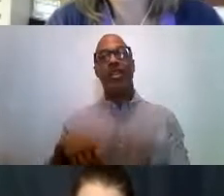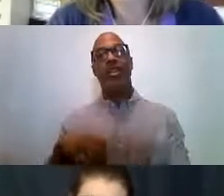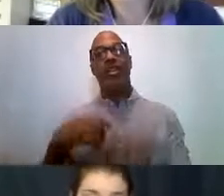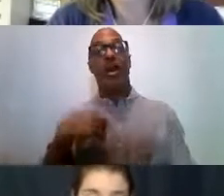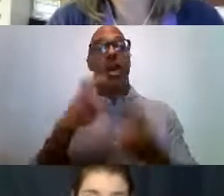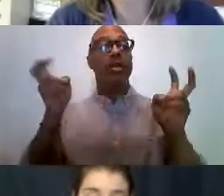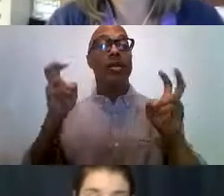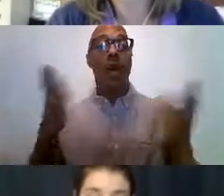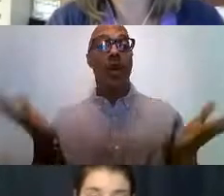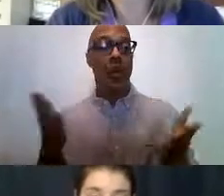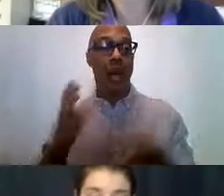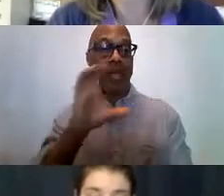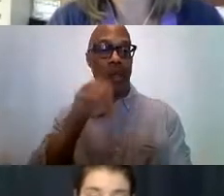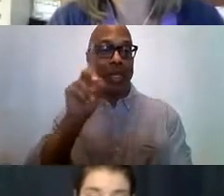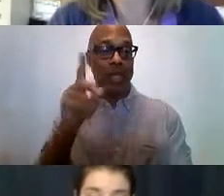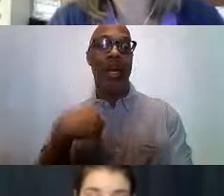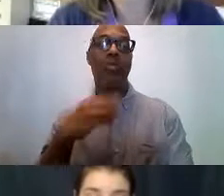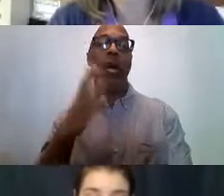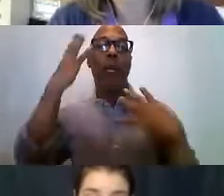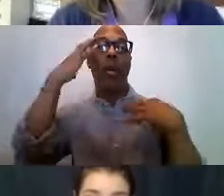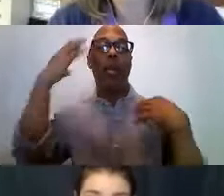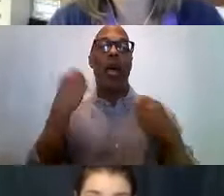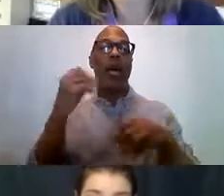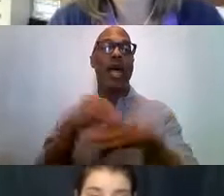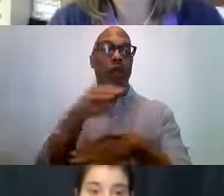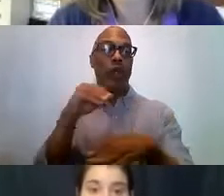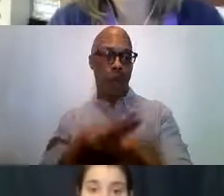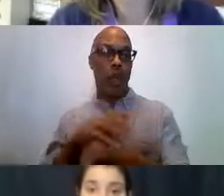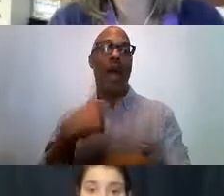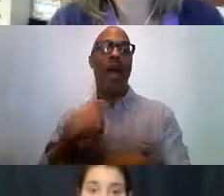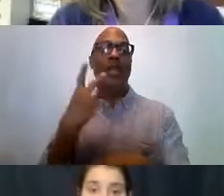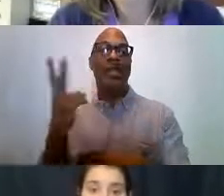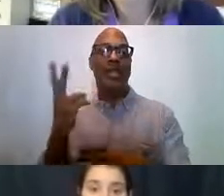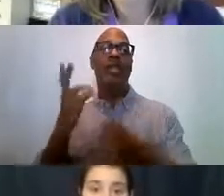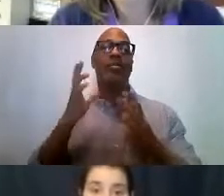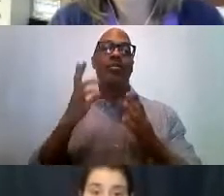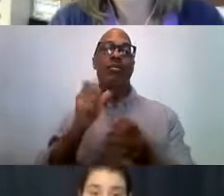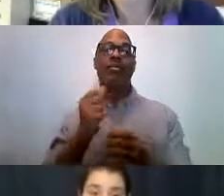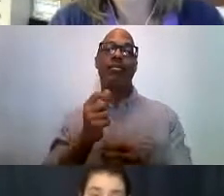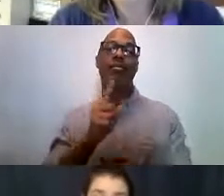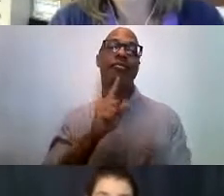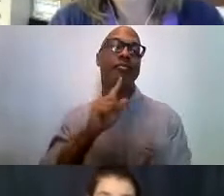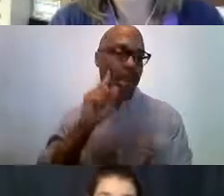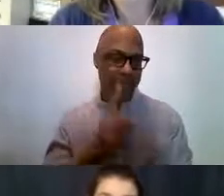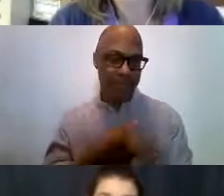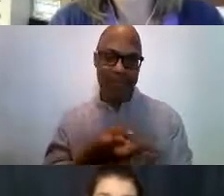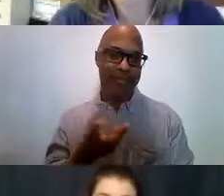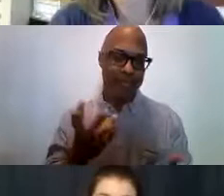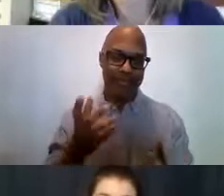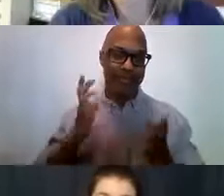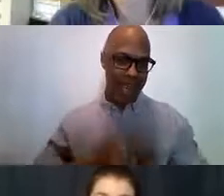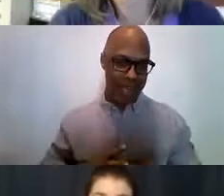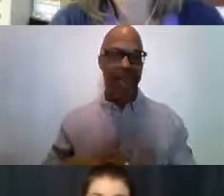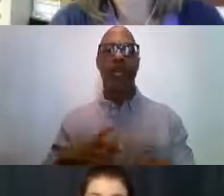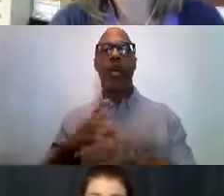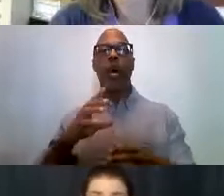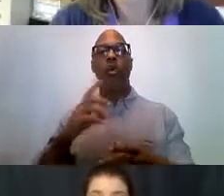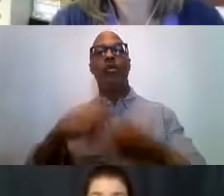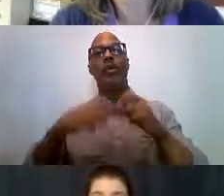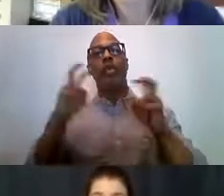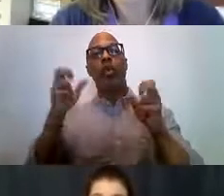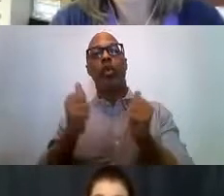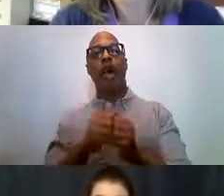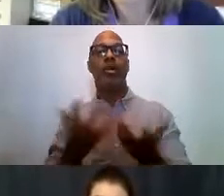My job title is COPD Mental Health counselor. I see Deaf and hard of hearing clients experiencing issues such as